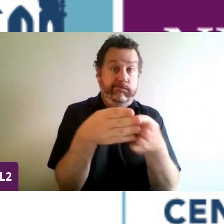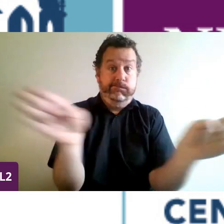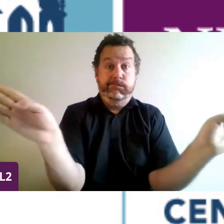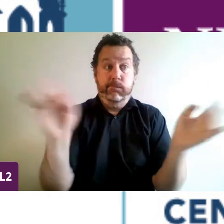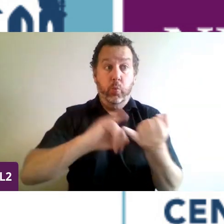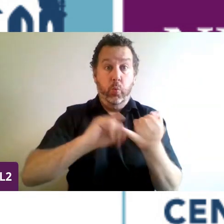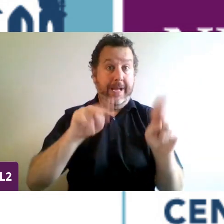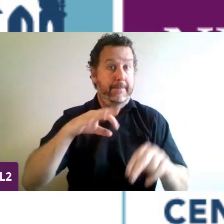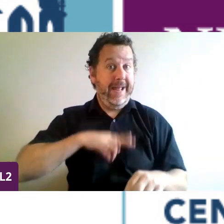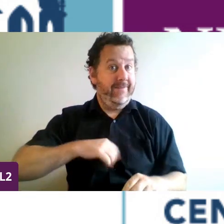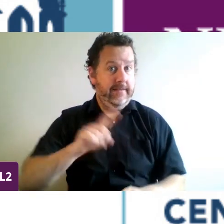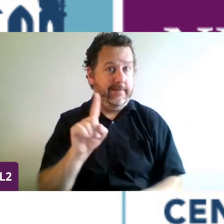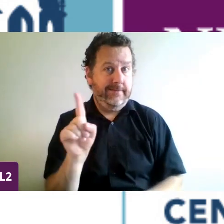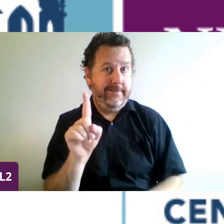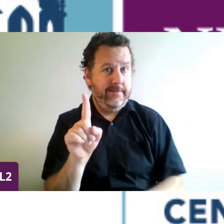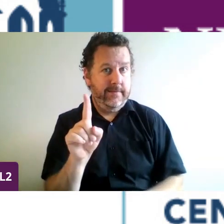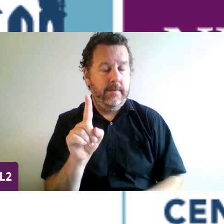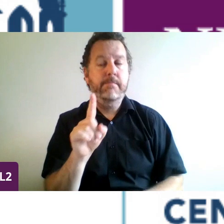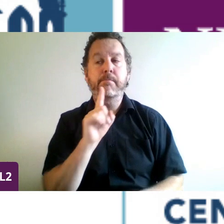And in the media that is